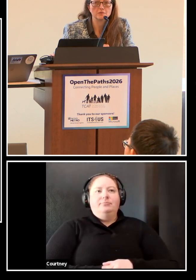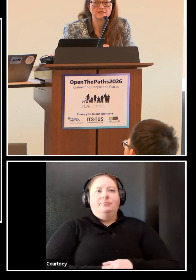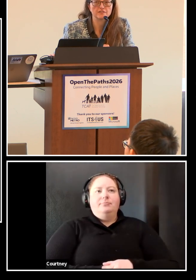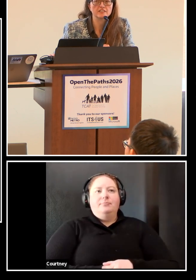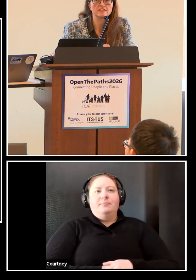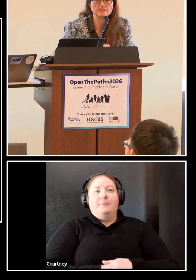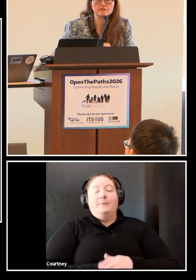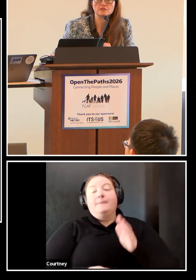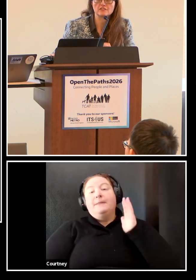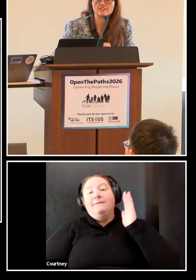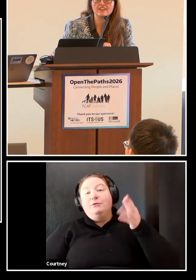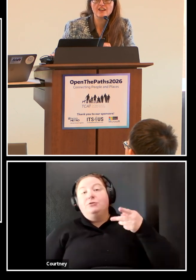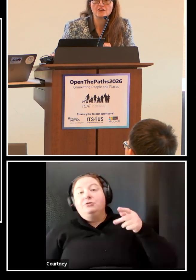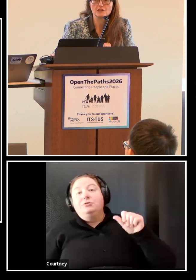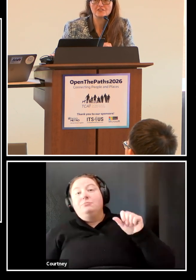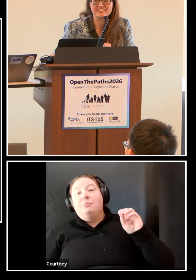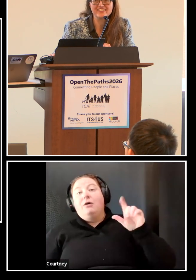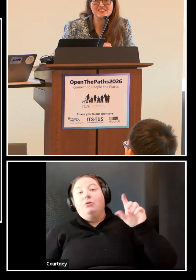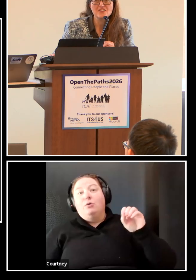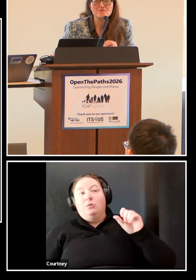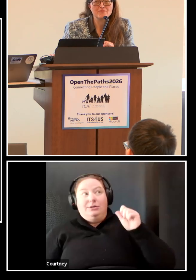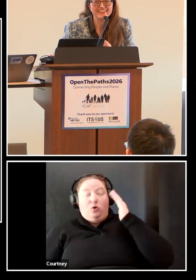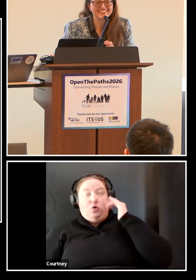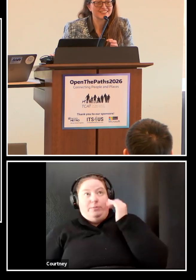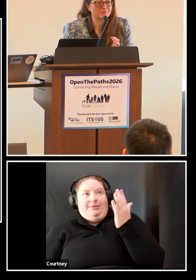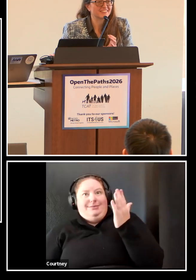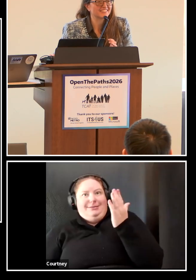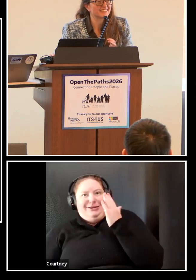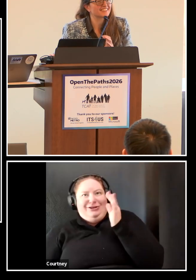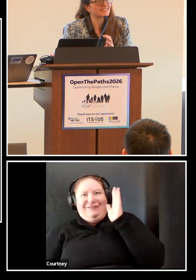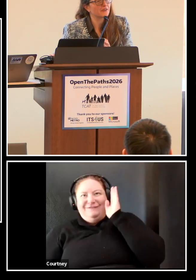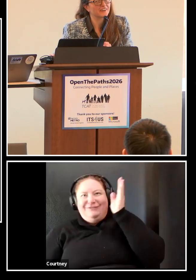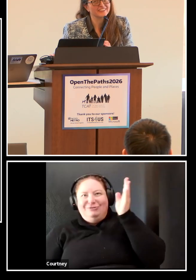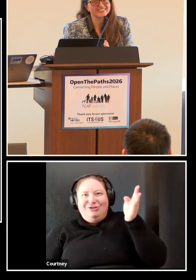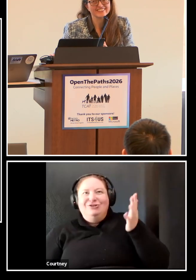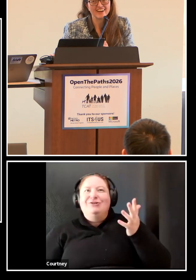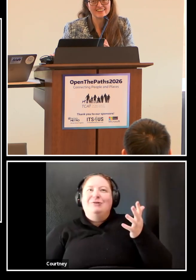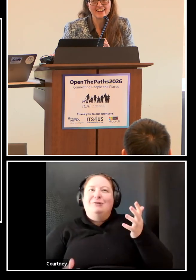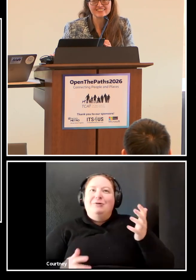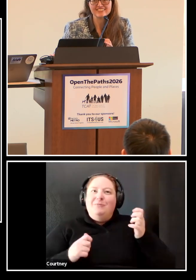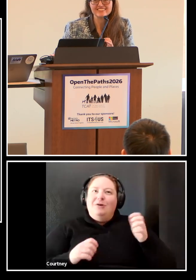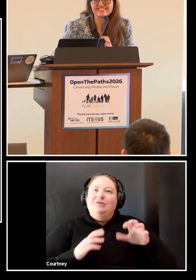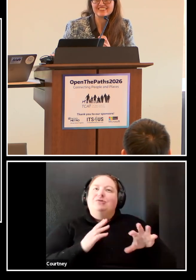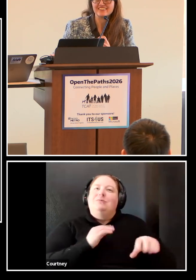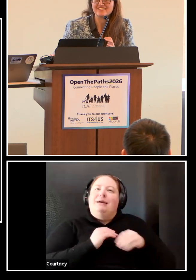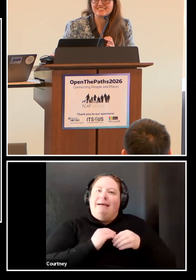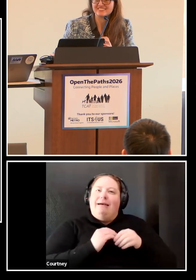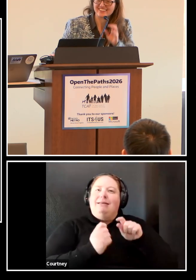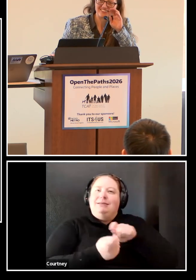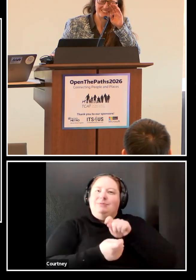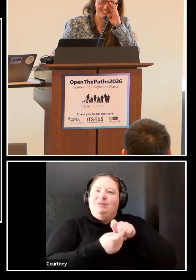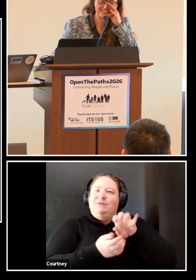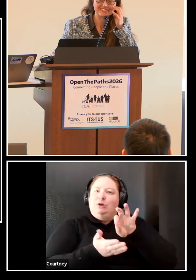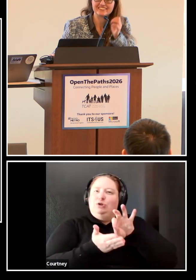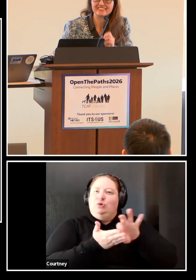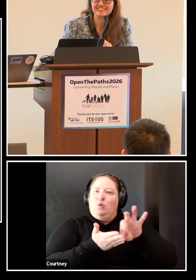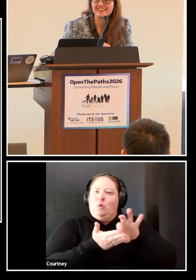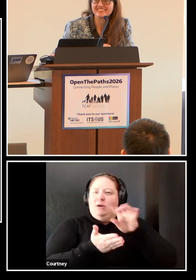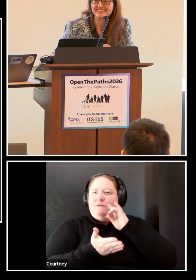hoping very near future we want to bake a specific score to that access uh that which you're calling